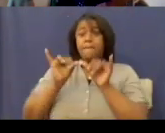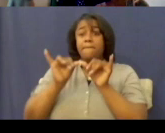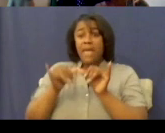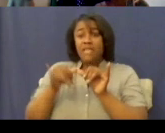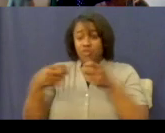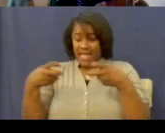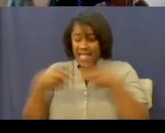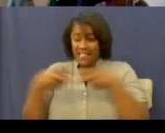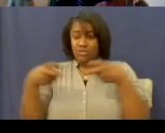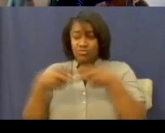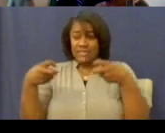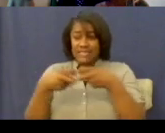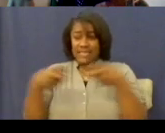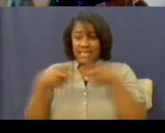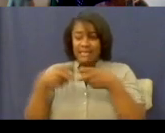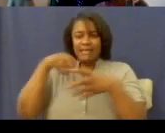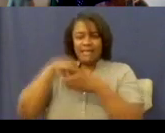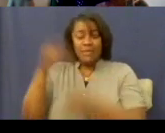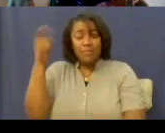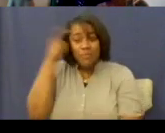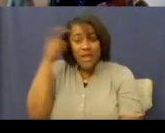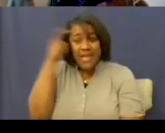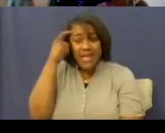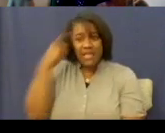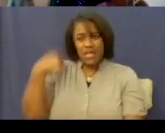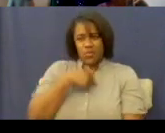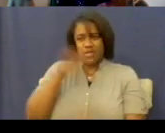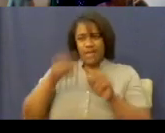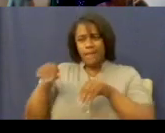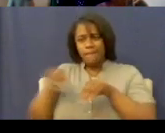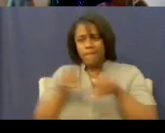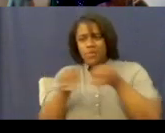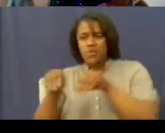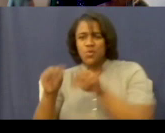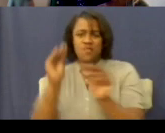That allows us to move and hear and see and sleep